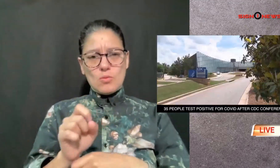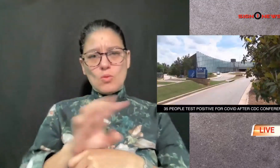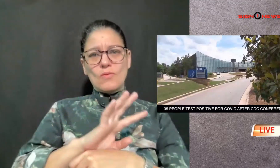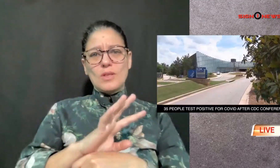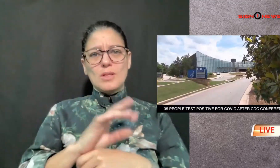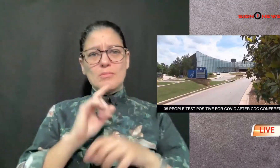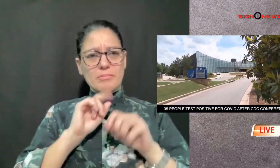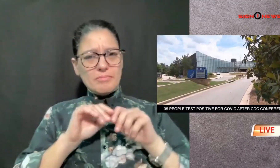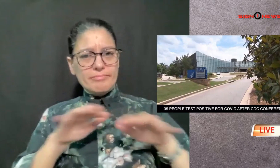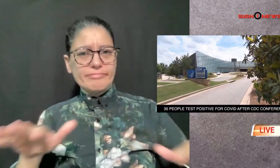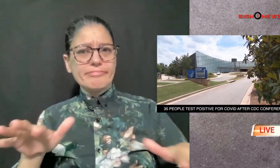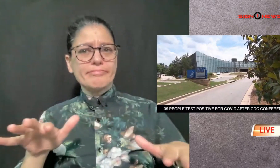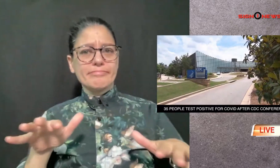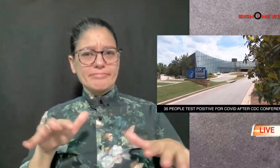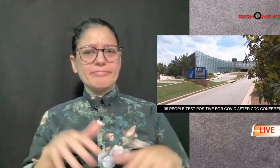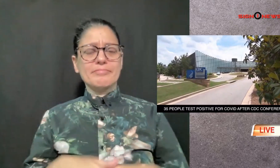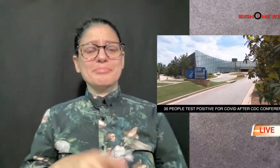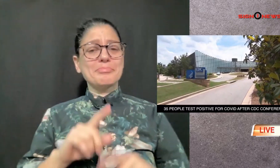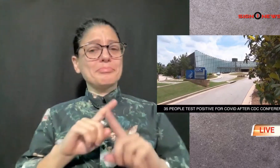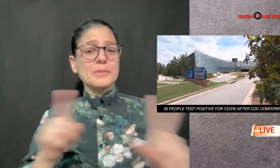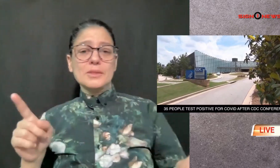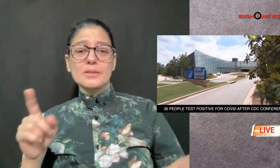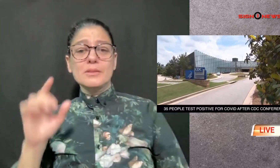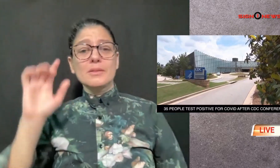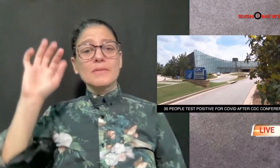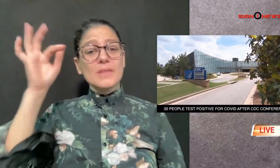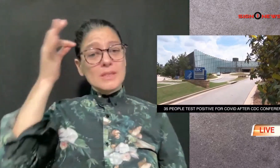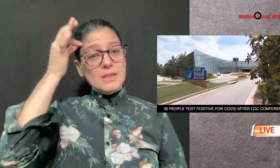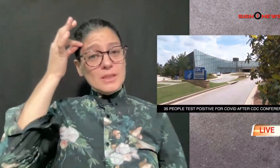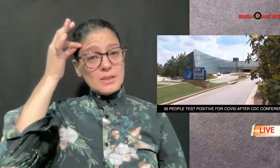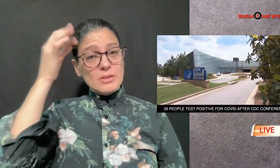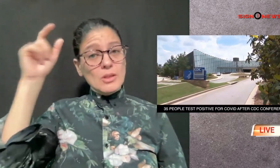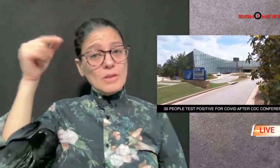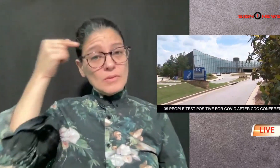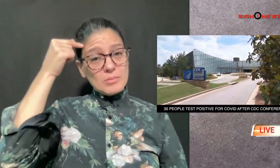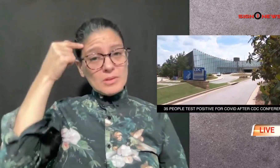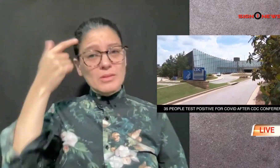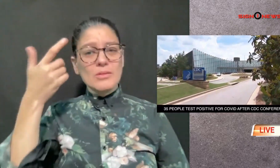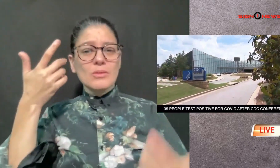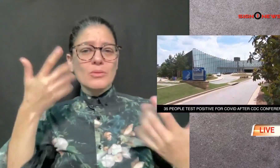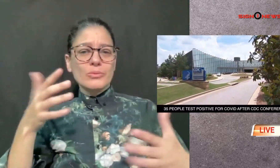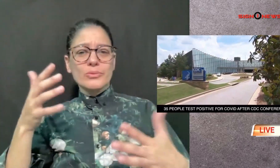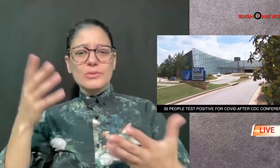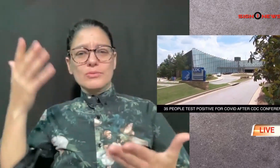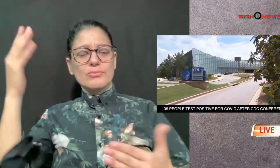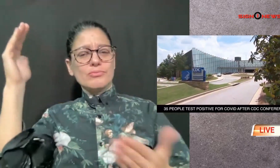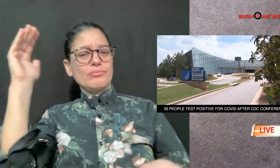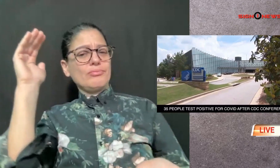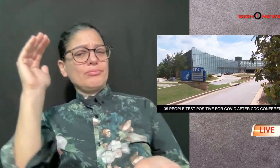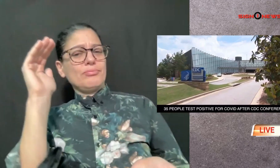earlier in the covid pandemic but the federal government has been winding down its response